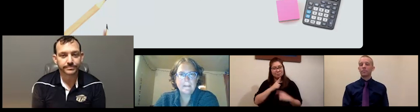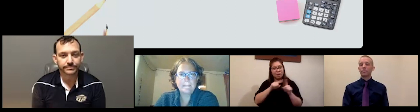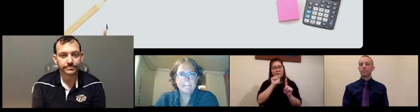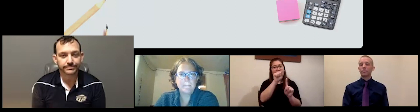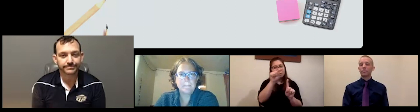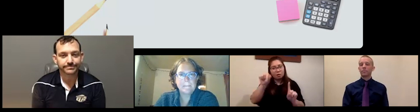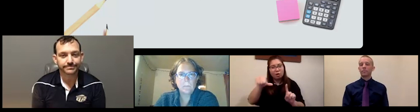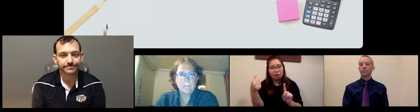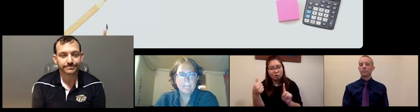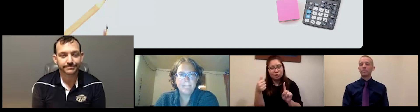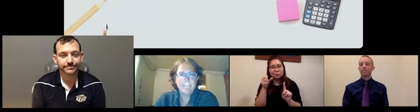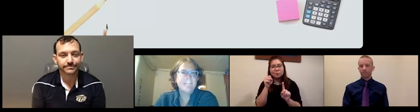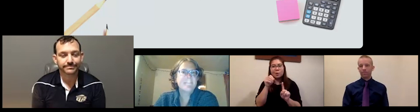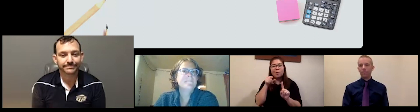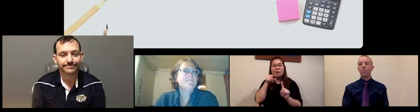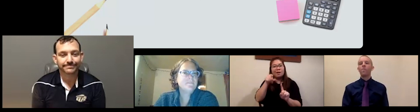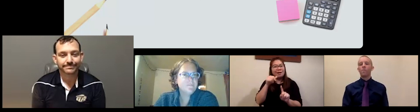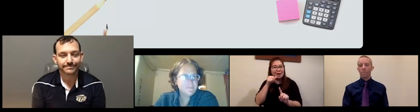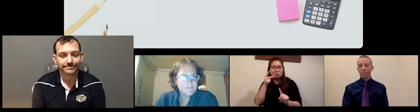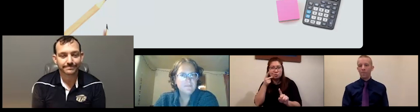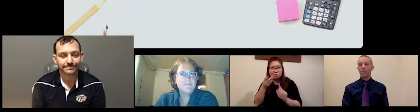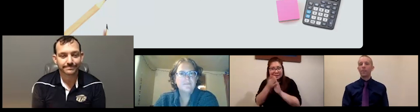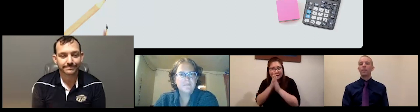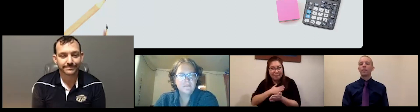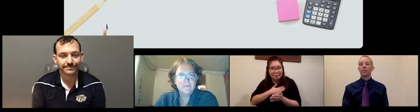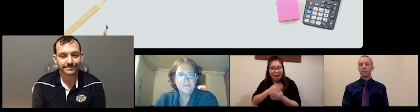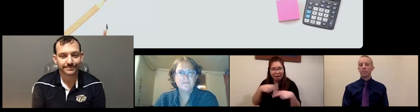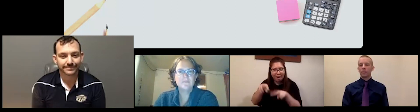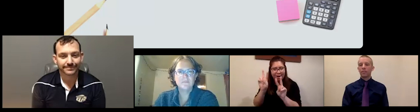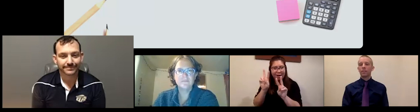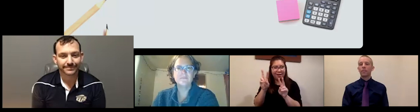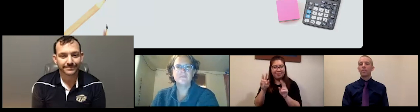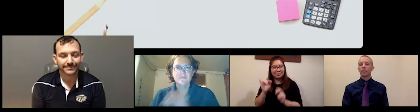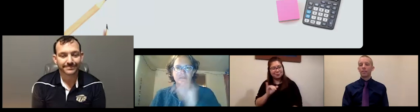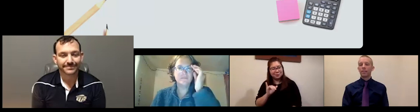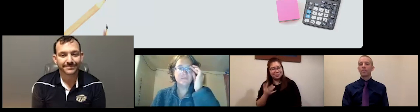There were others, too. So Andrew became my role model too.